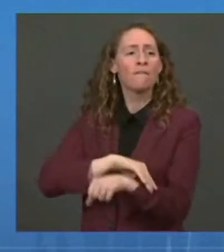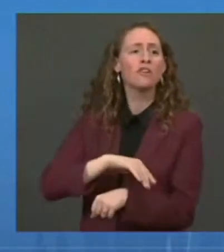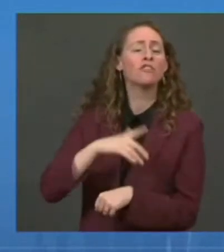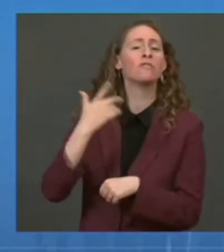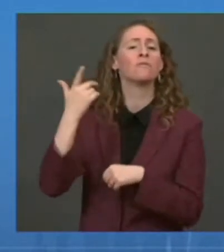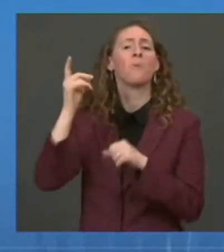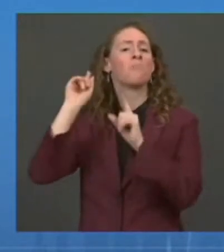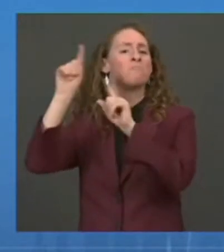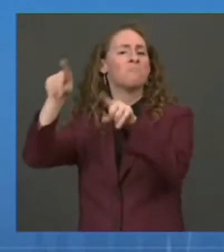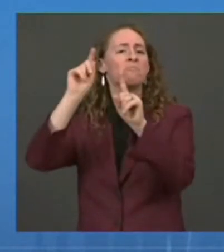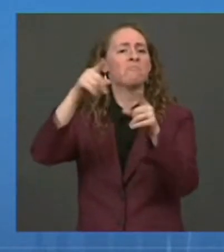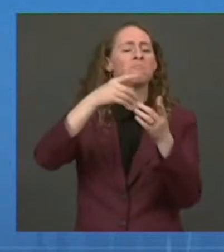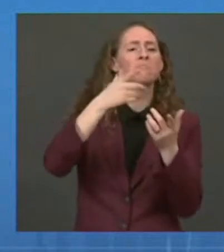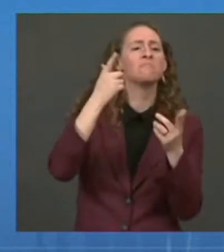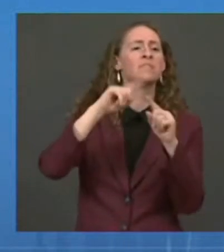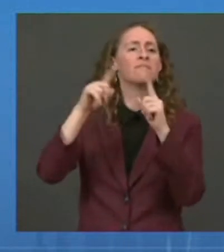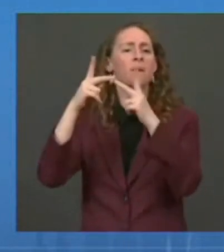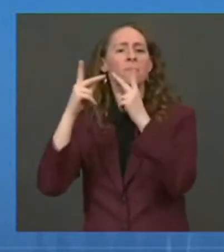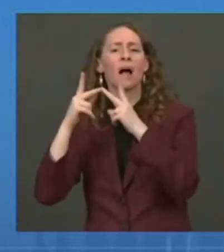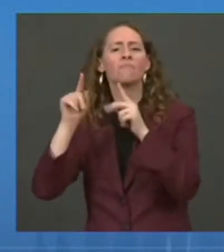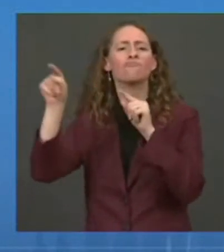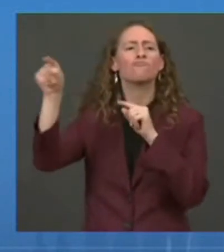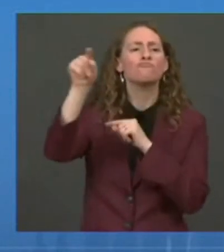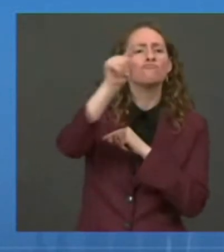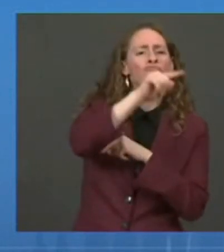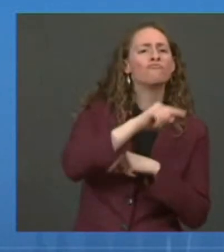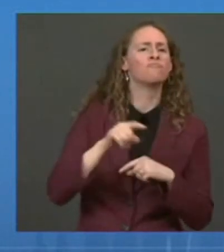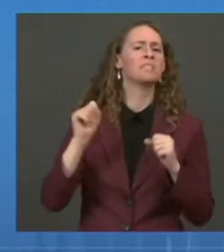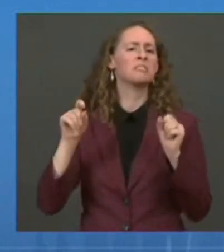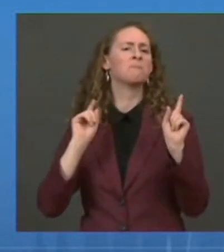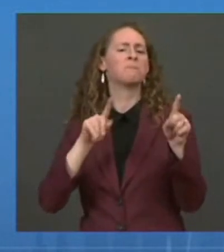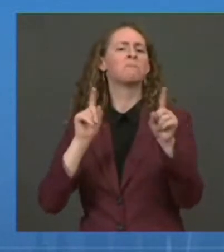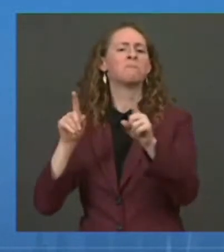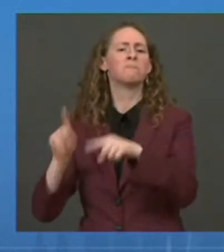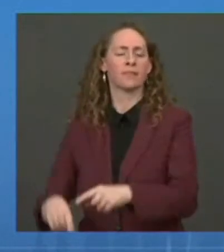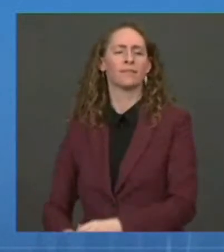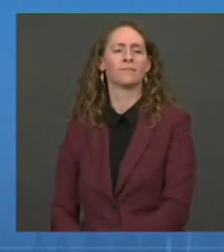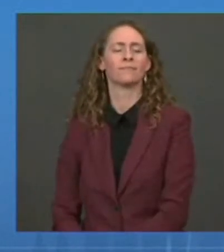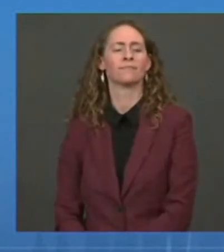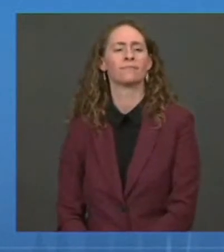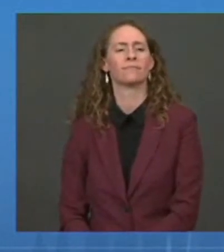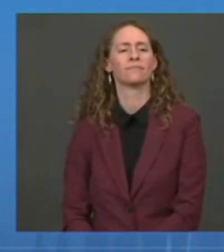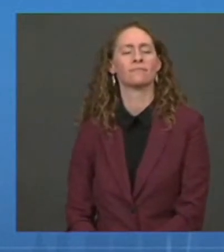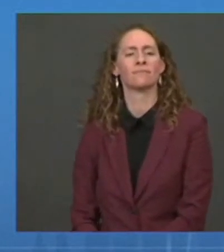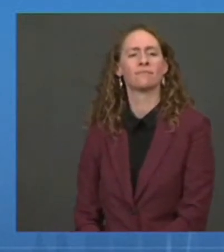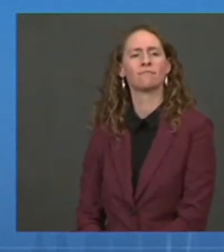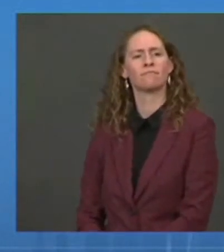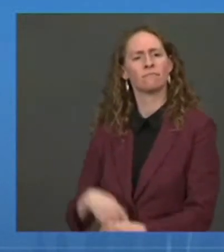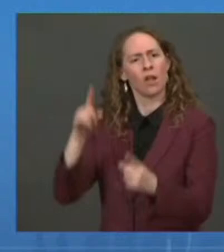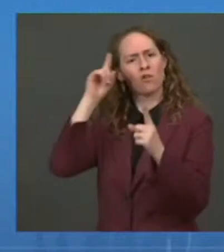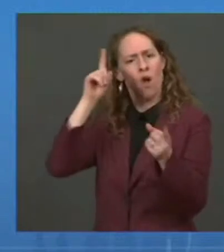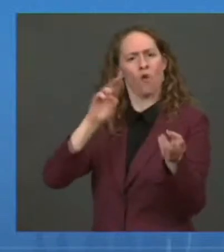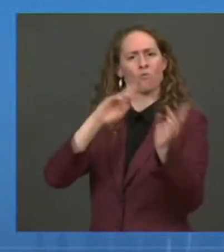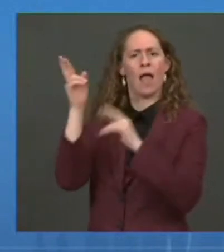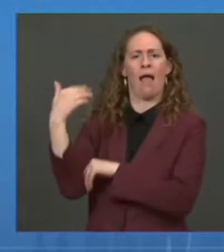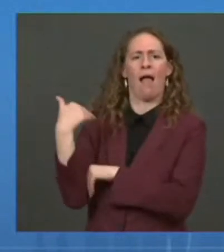PHARMACIES, SCHOOLS, LIBRARIES AND COMMUNITY HEALTH CENTERS AND THE CORE OF THE STRATEGY IS TO MAKE SURE THE TESTS ARE